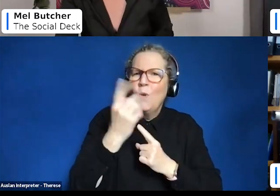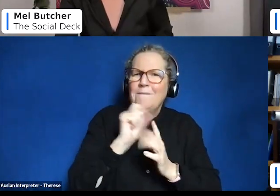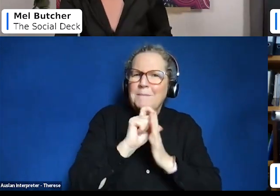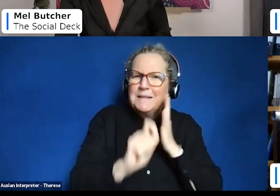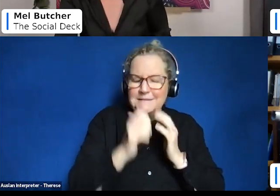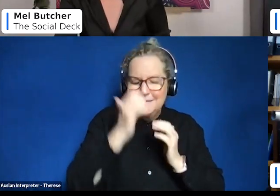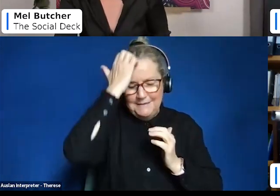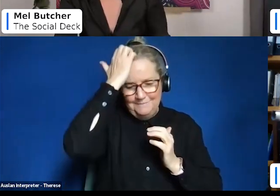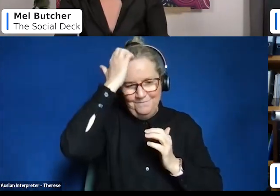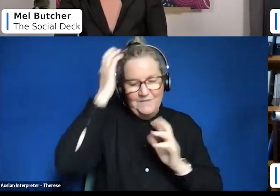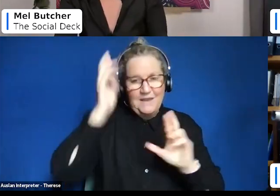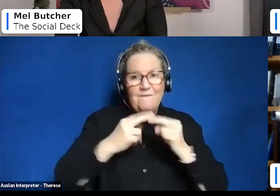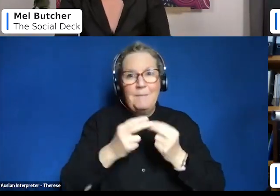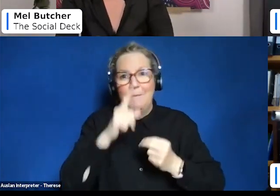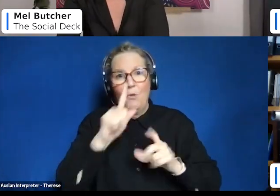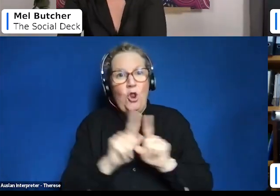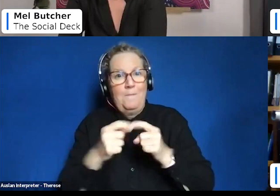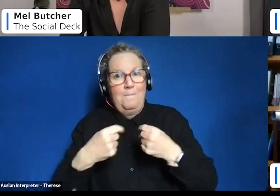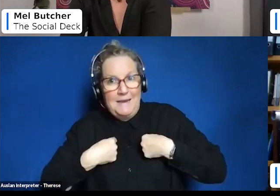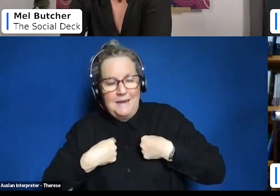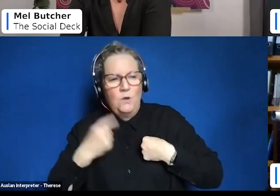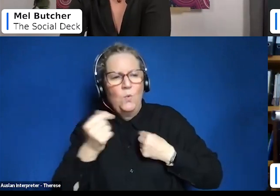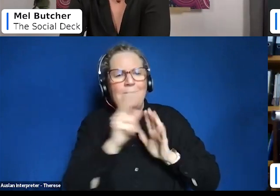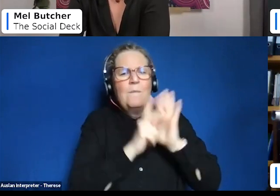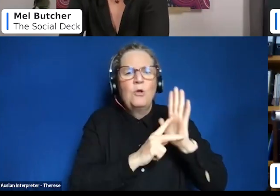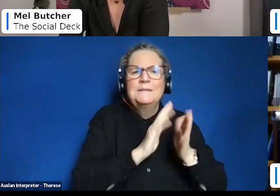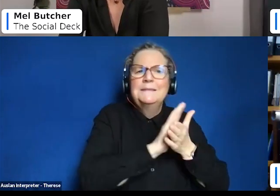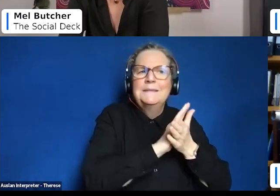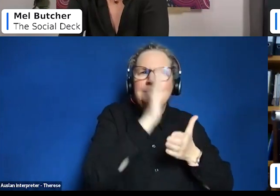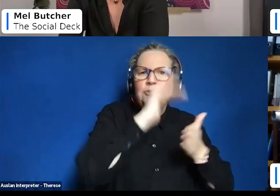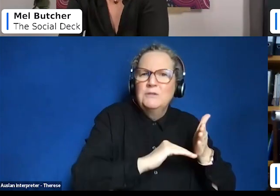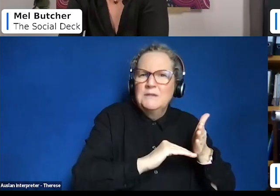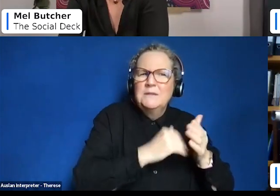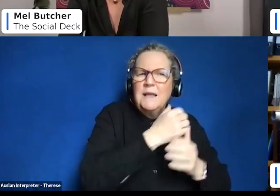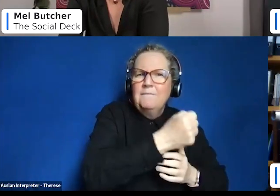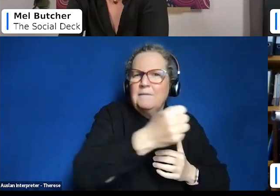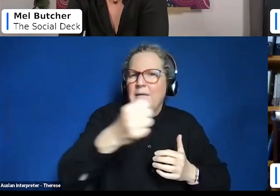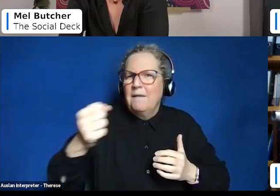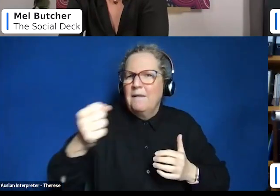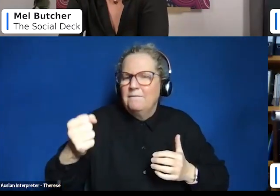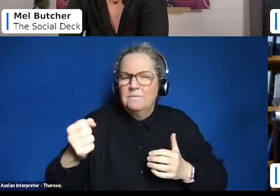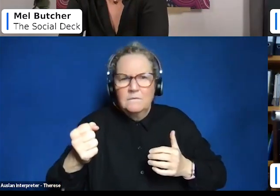family members like myself and people that had policy experience were able to keep bringing up well these are the gaps